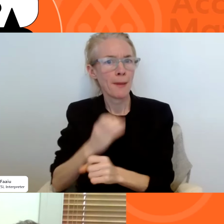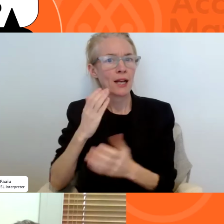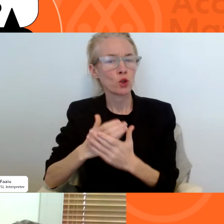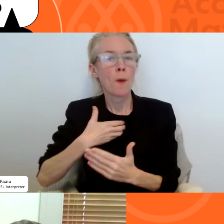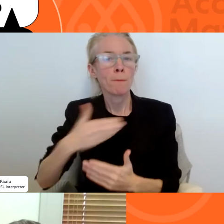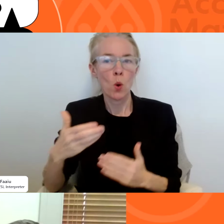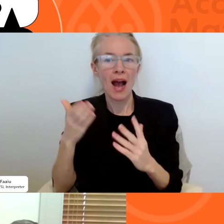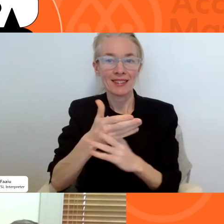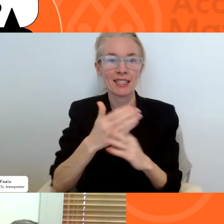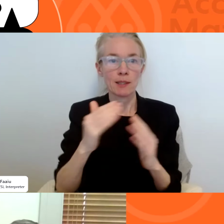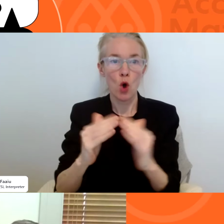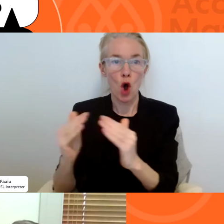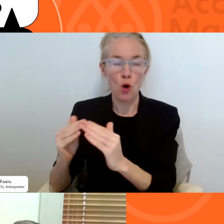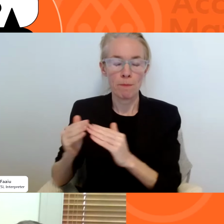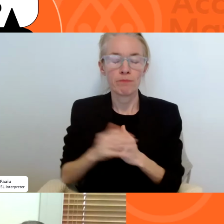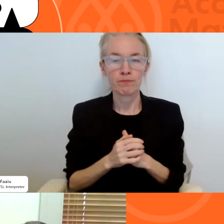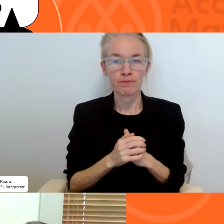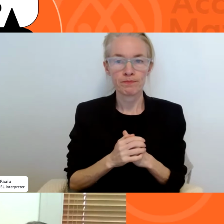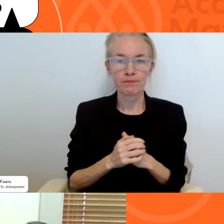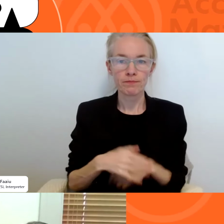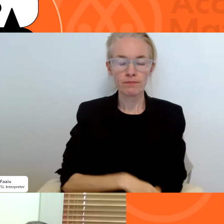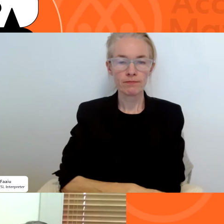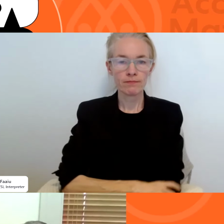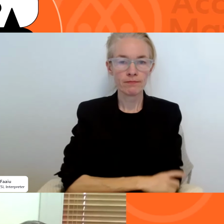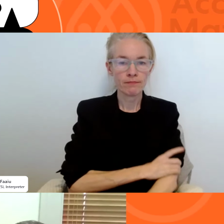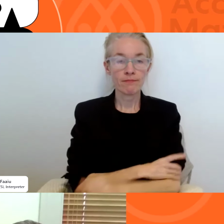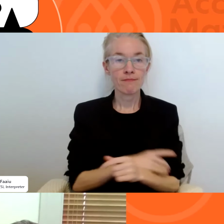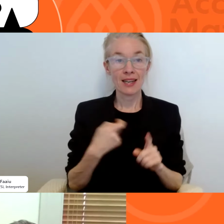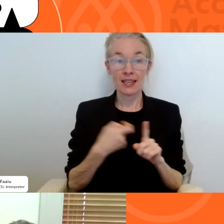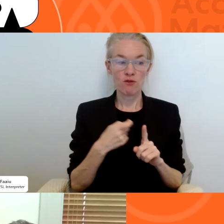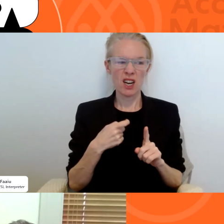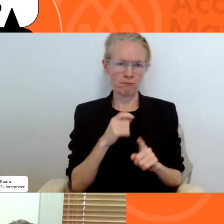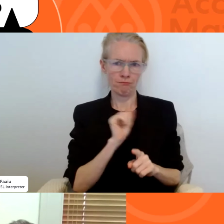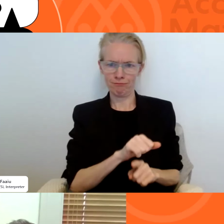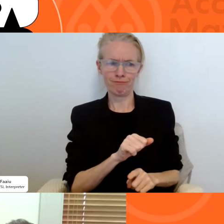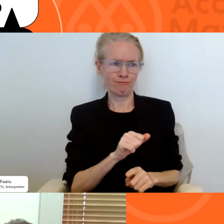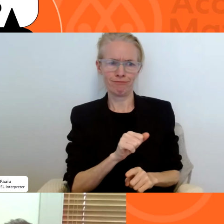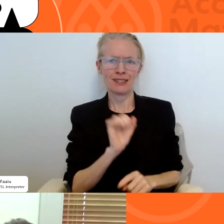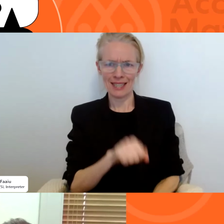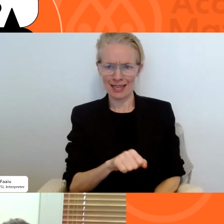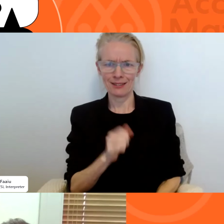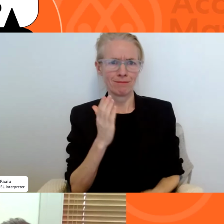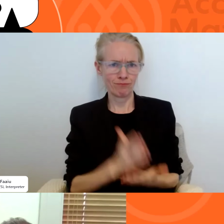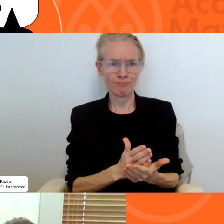I wanted to get across today, is that when you're a spokesperson